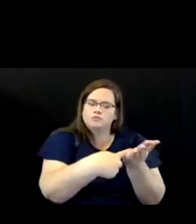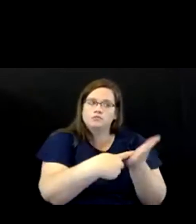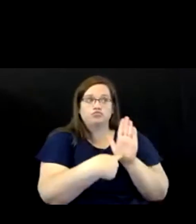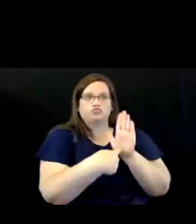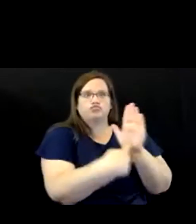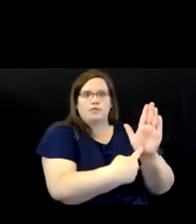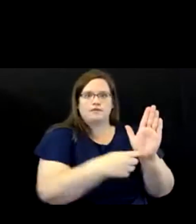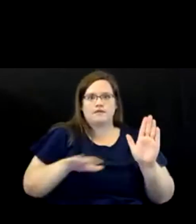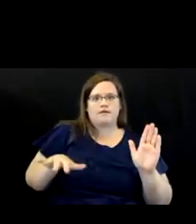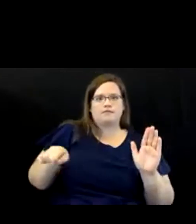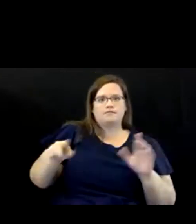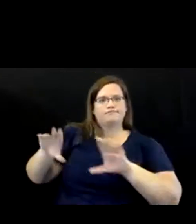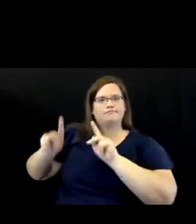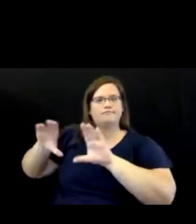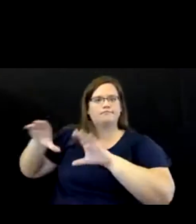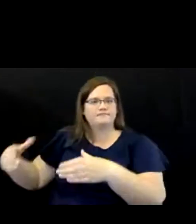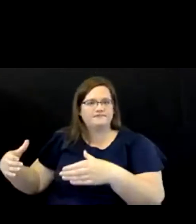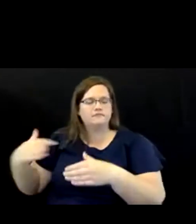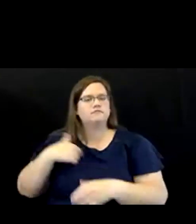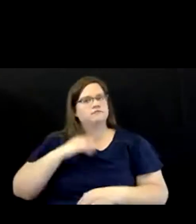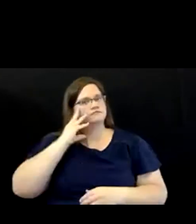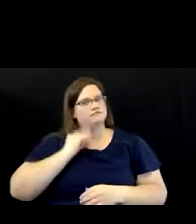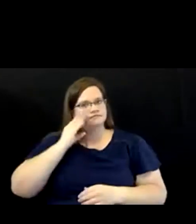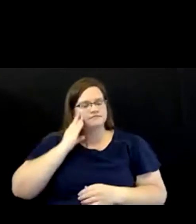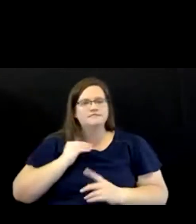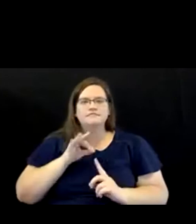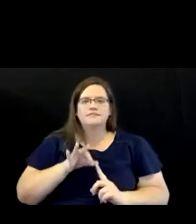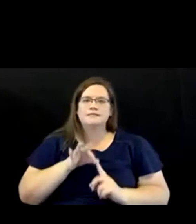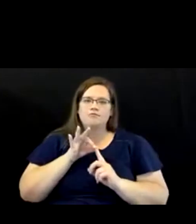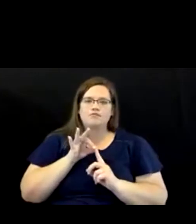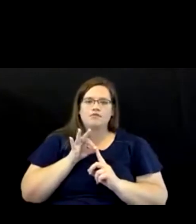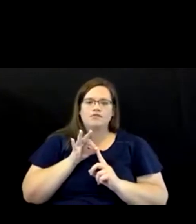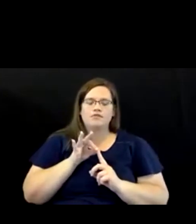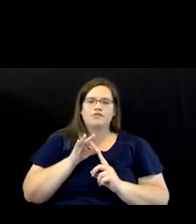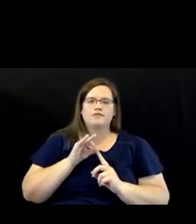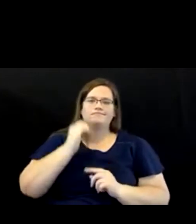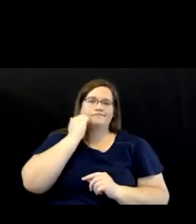we've all experienced, especially in your day-to-day work, where when